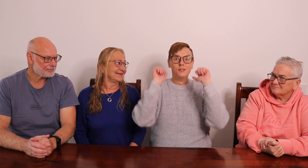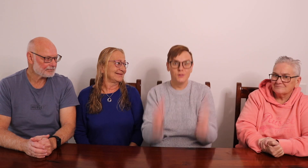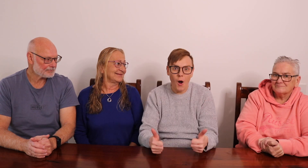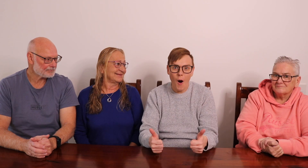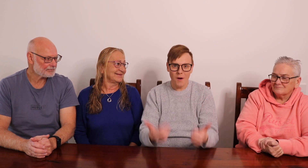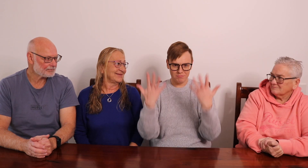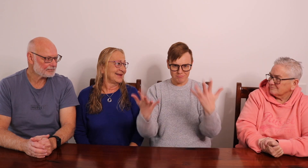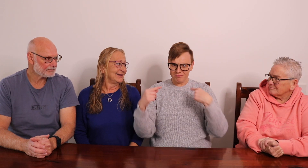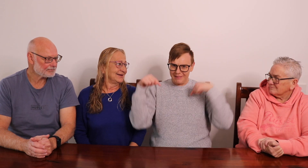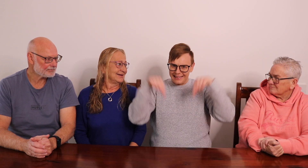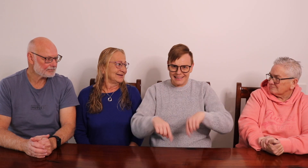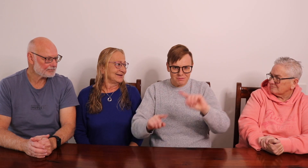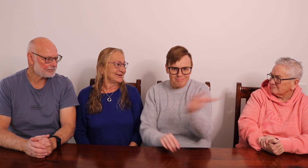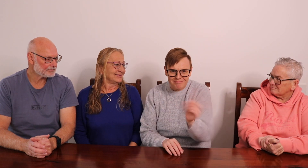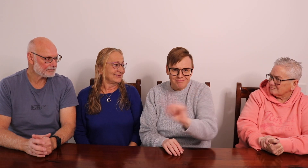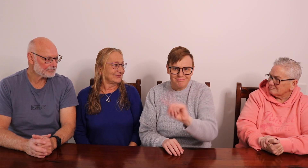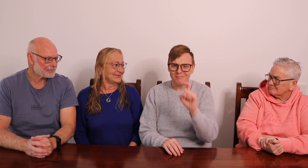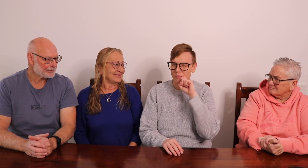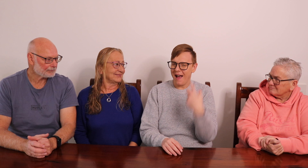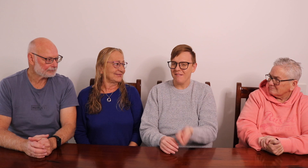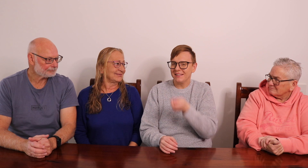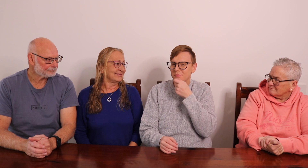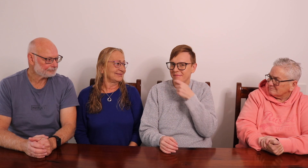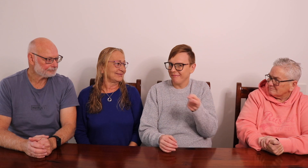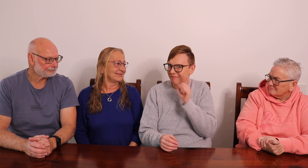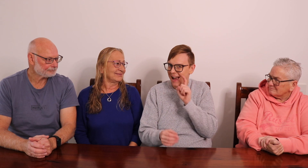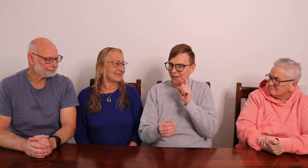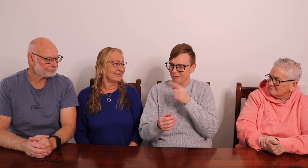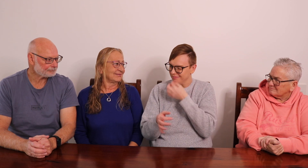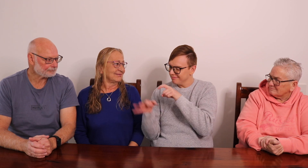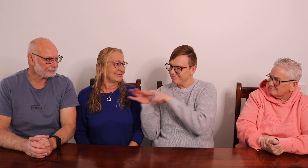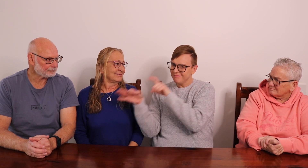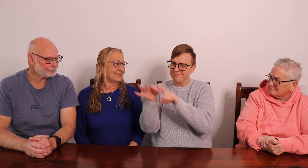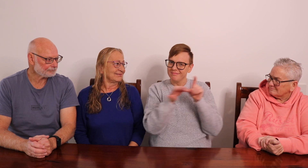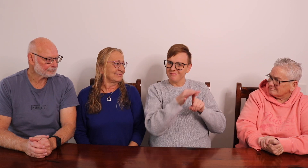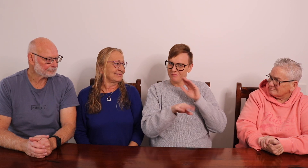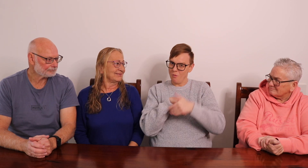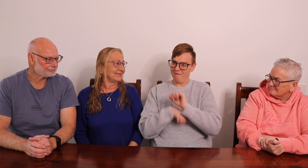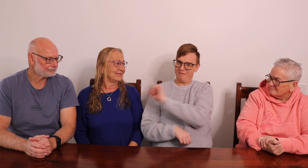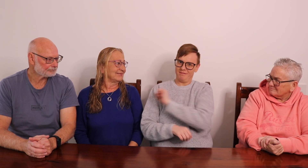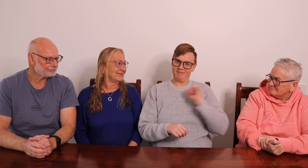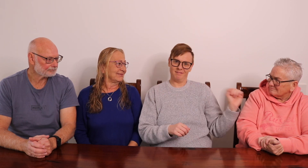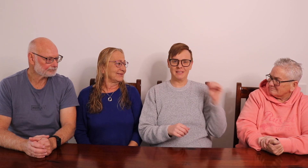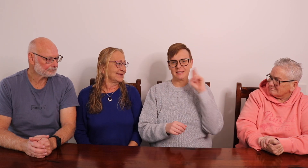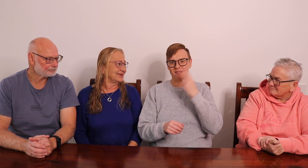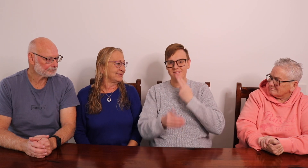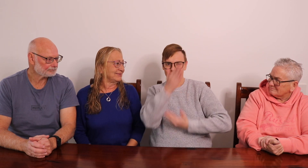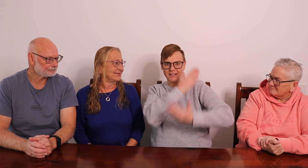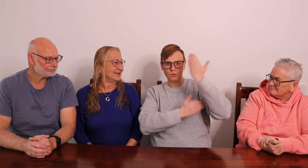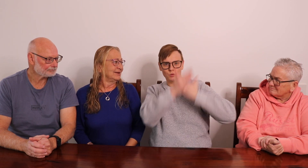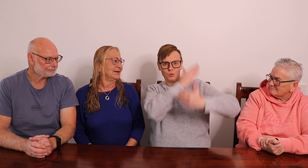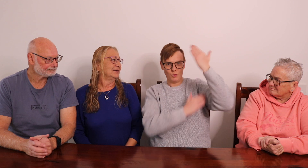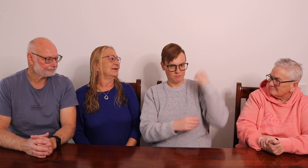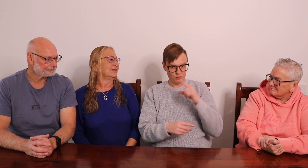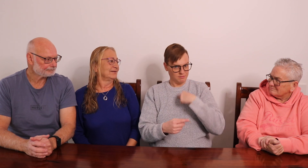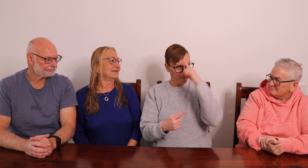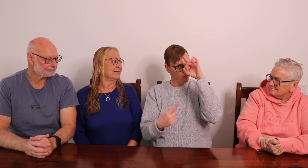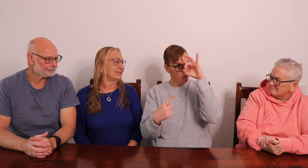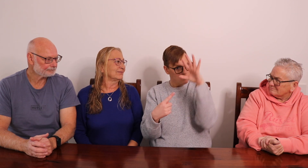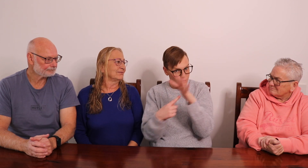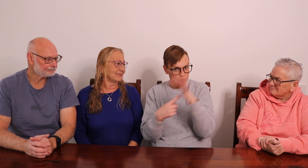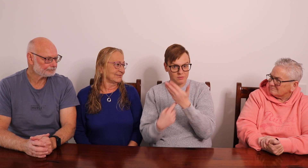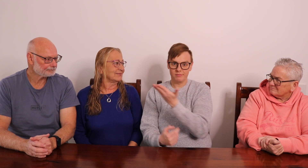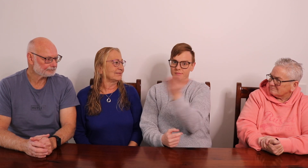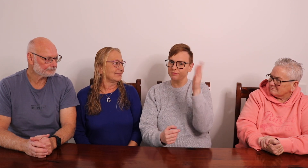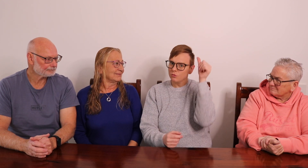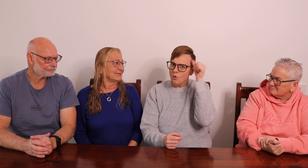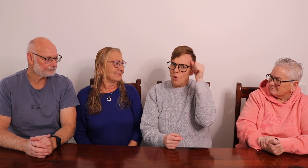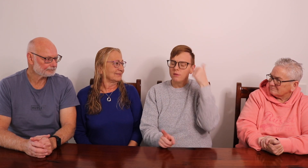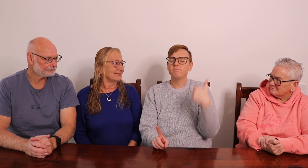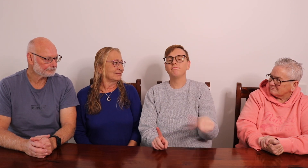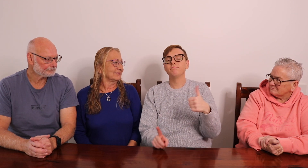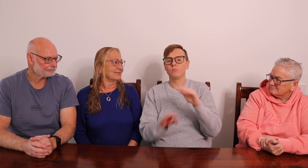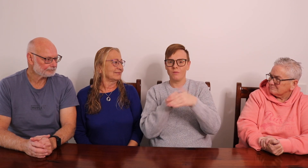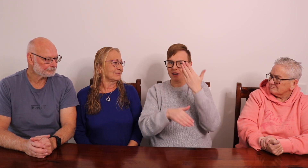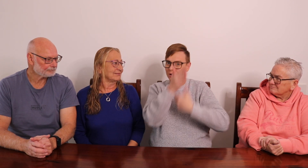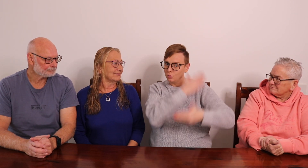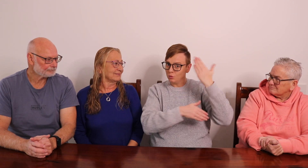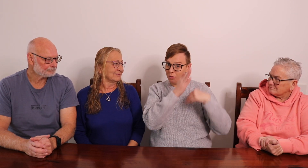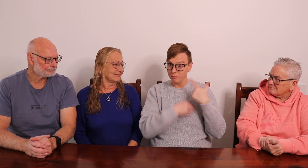So, I'm here to ask them fun questions about their Deaf history. It's important for you to know more about the Deaf history.